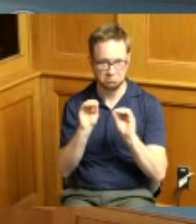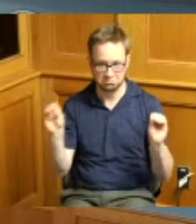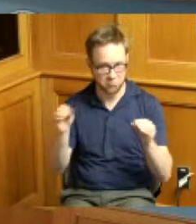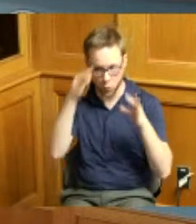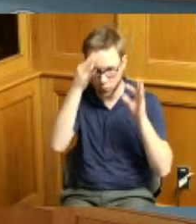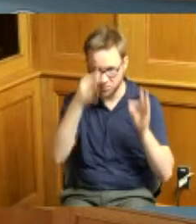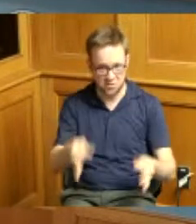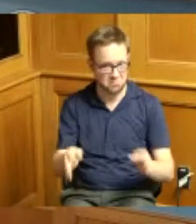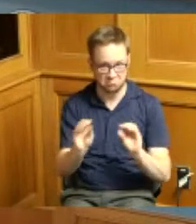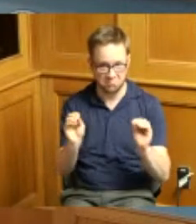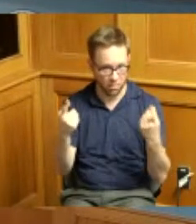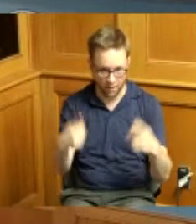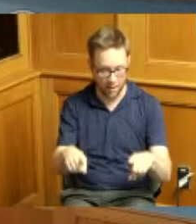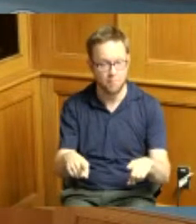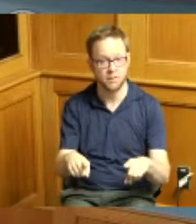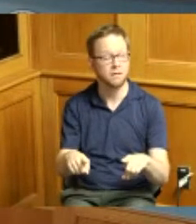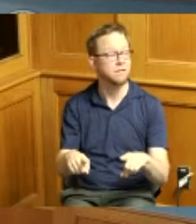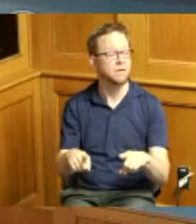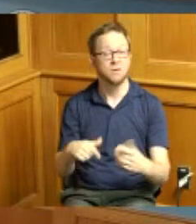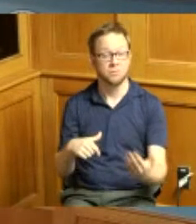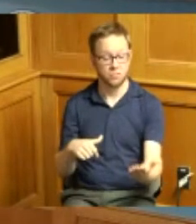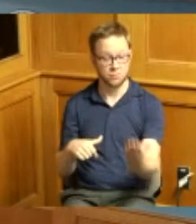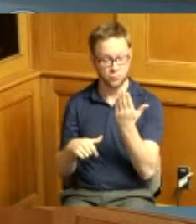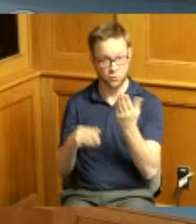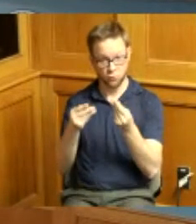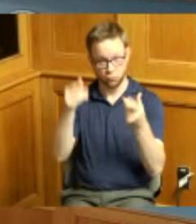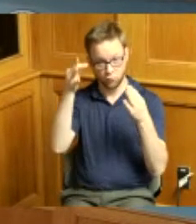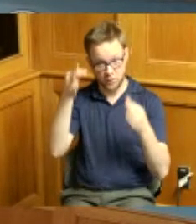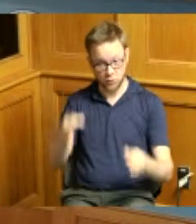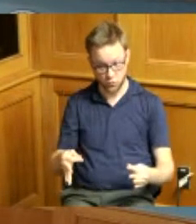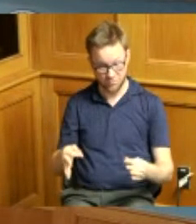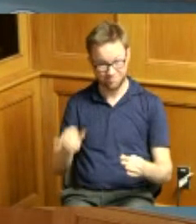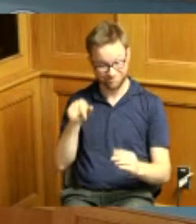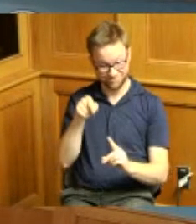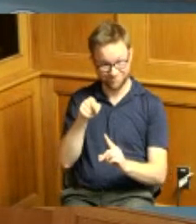you have in front of you a resolution which says resolution authorizing